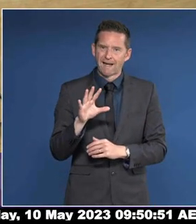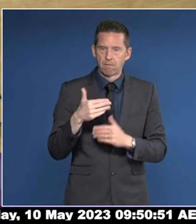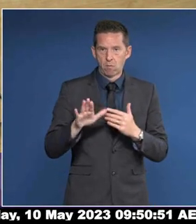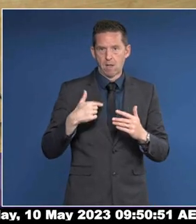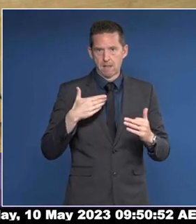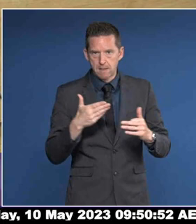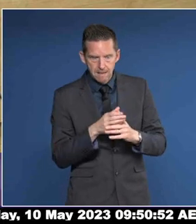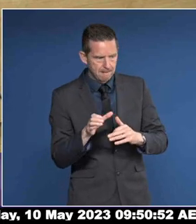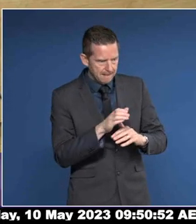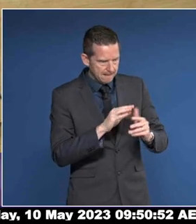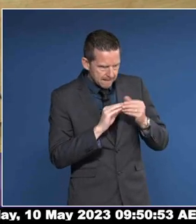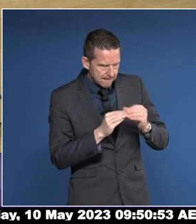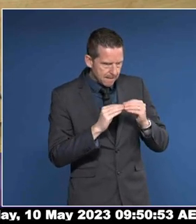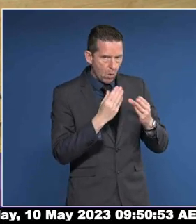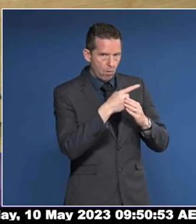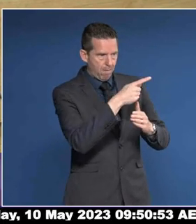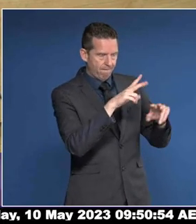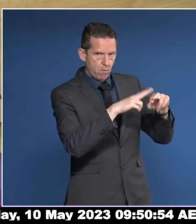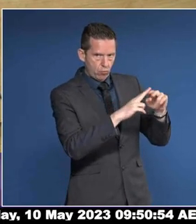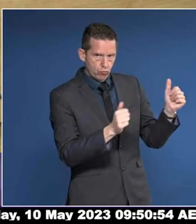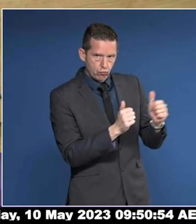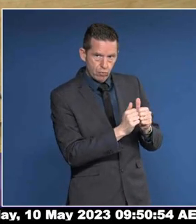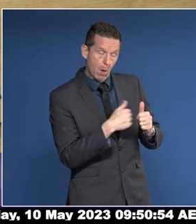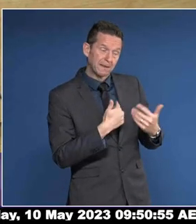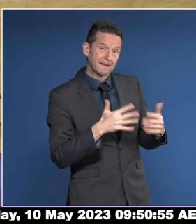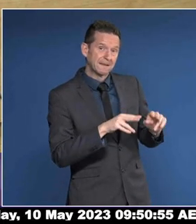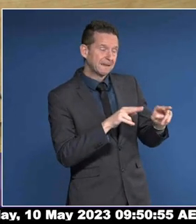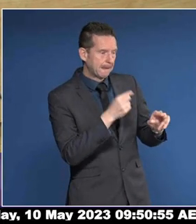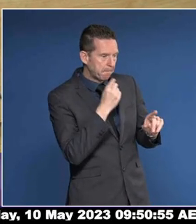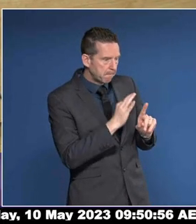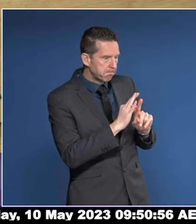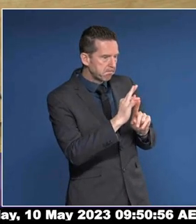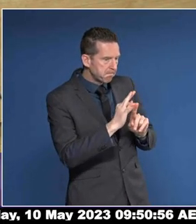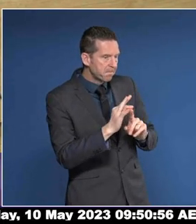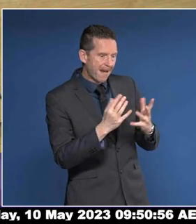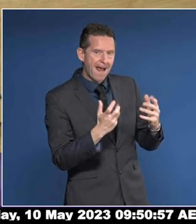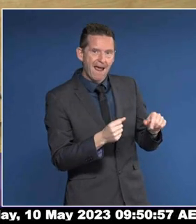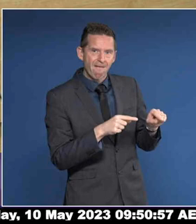agreement, there was noted improvement in the circumstances, confirmed by the school,